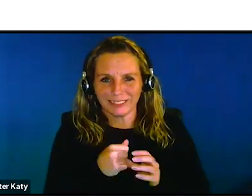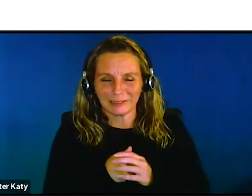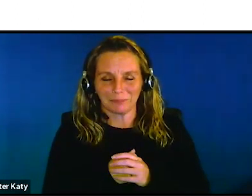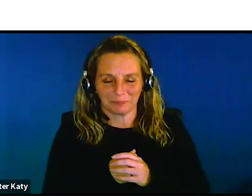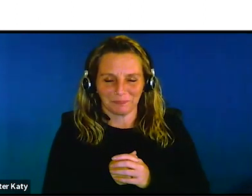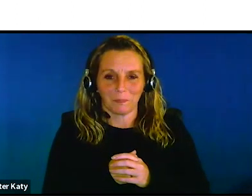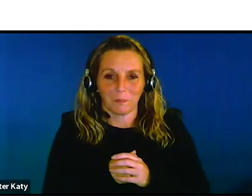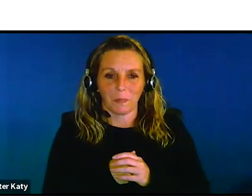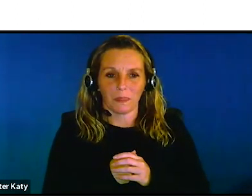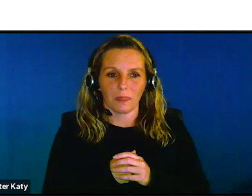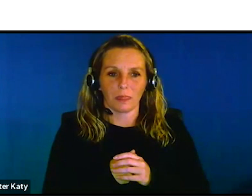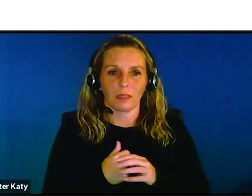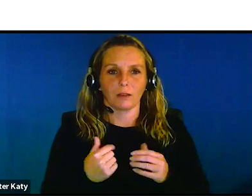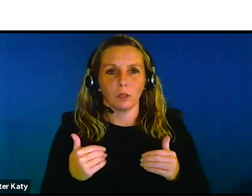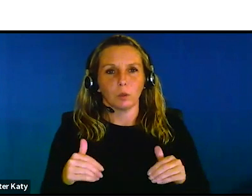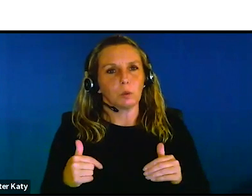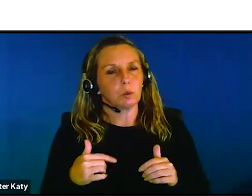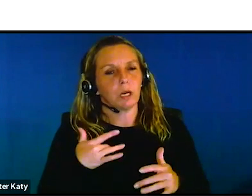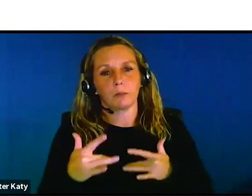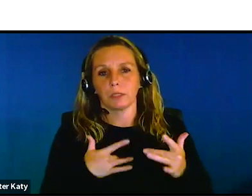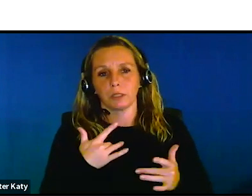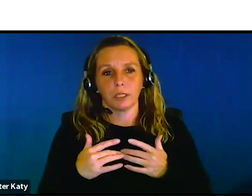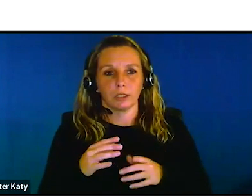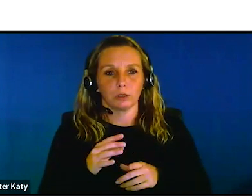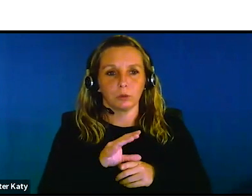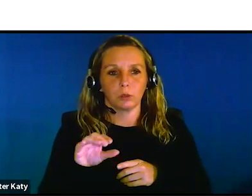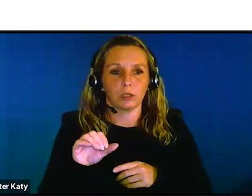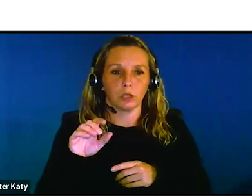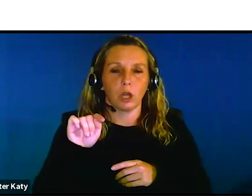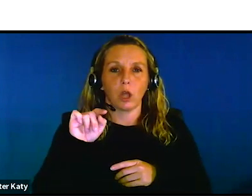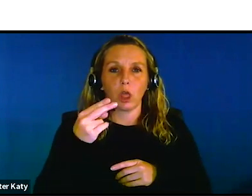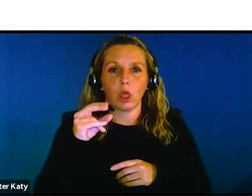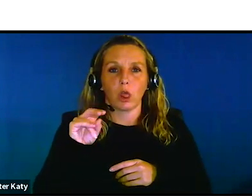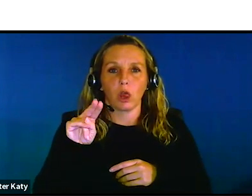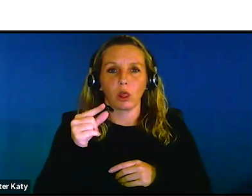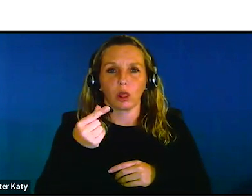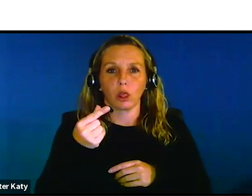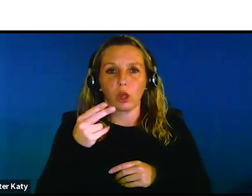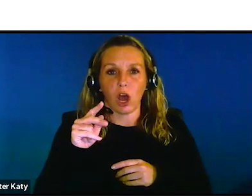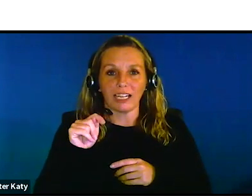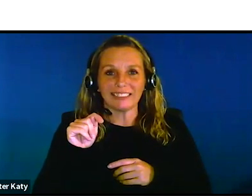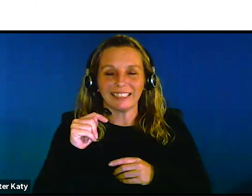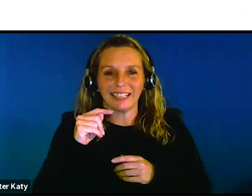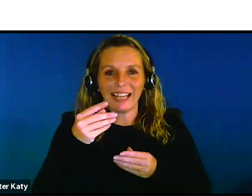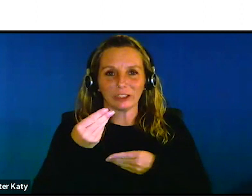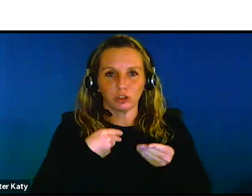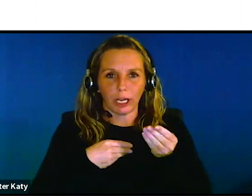I am very excited to launch this thought exchange with you all. And the first thing that I want to do is direct your attention to this question.